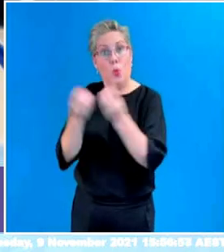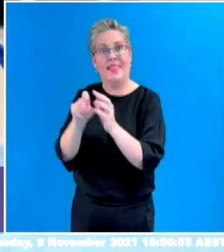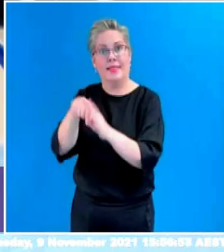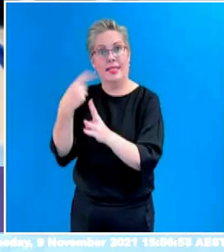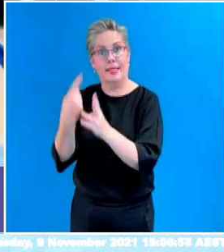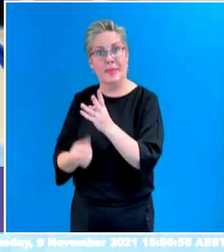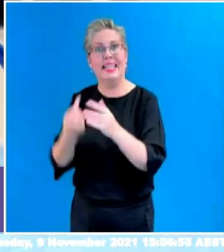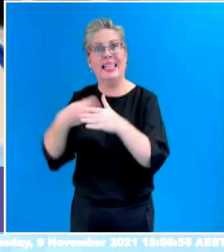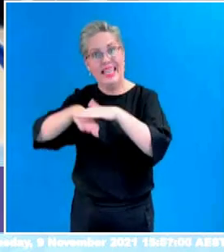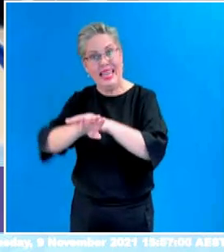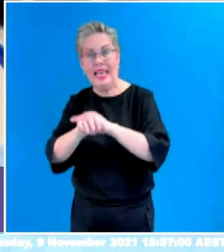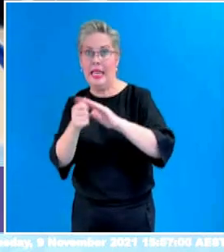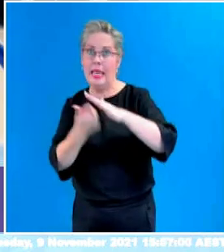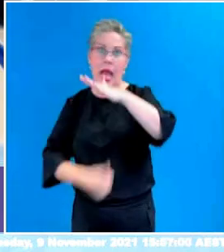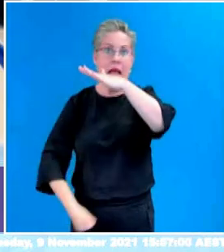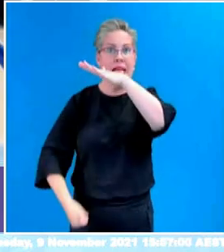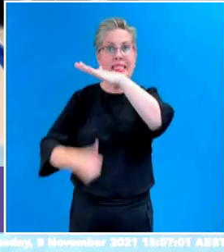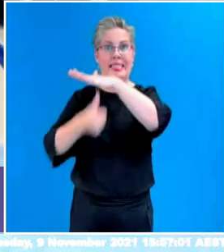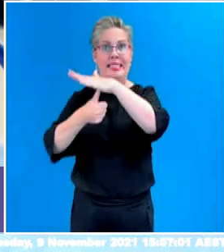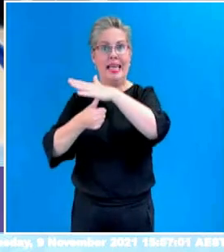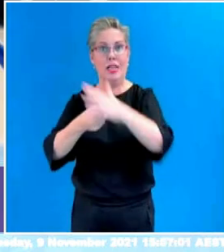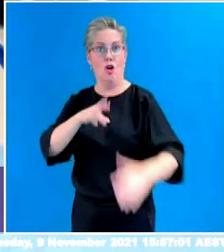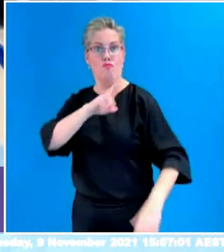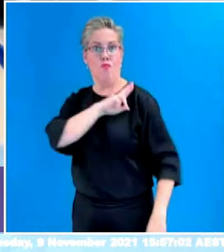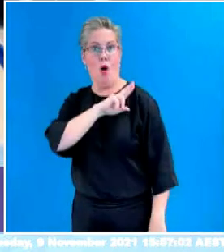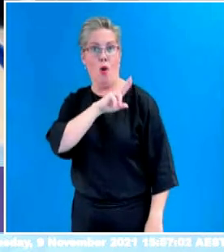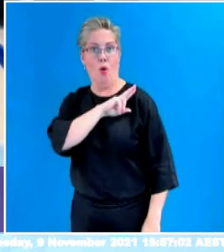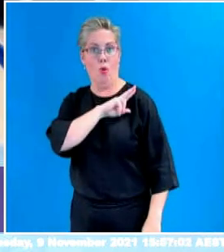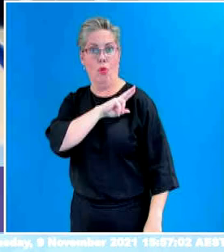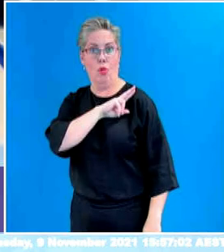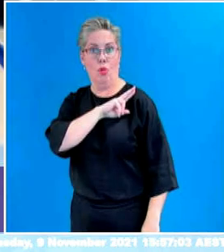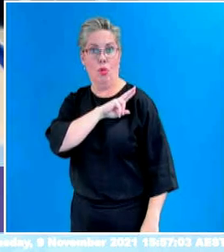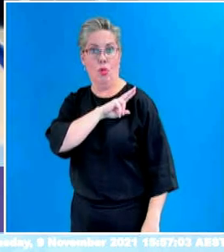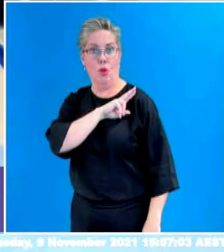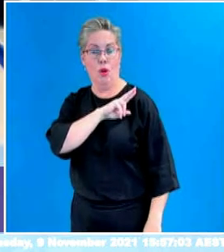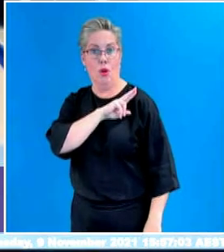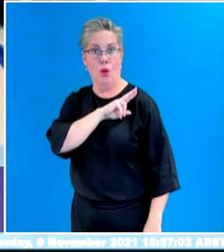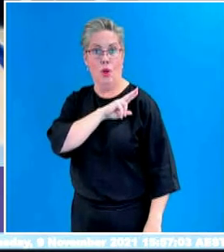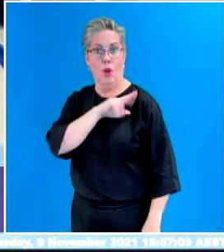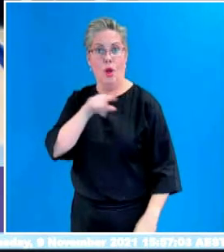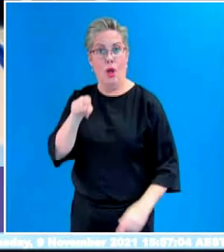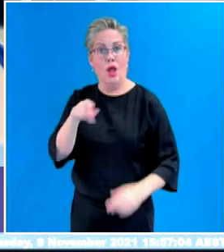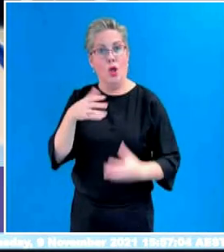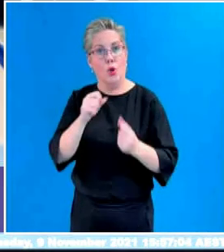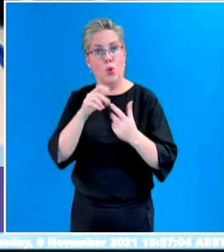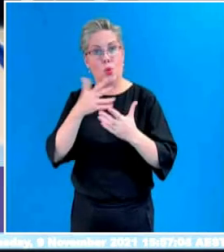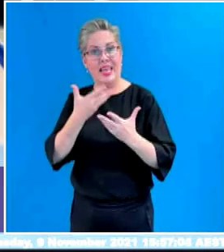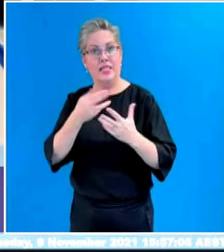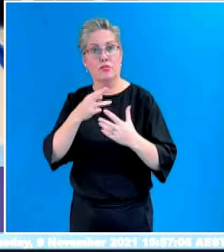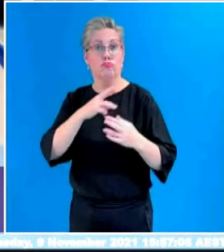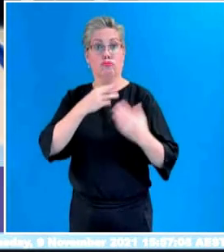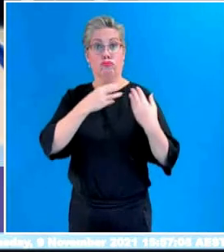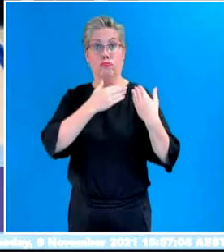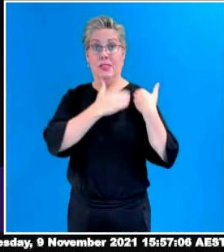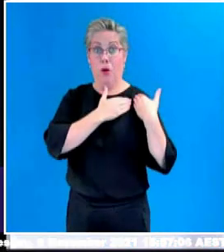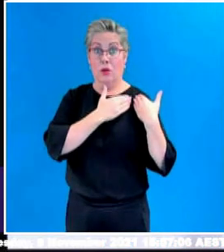Not a person who hasn't told you they have a disability but somebody with an identified disability.